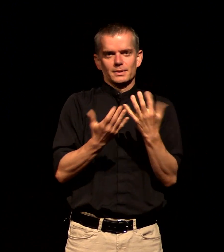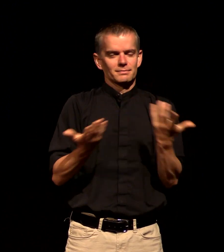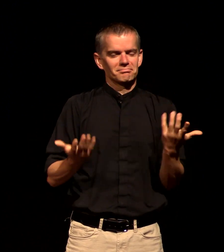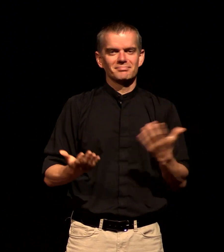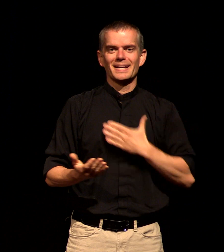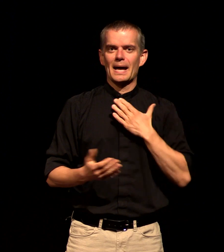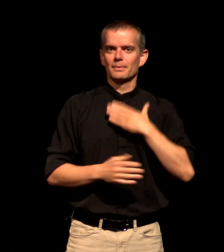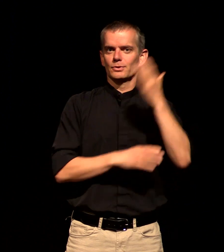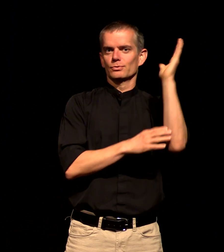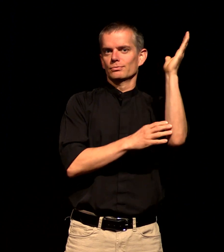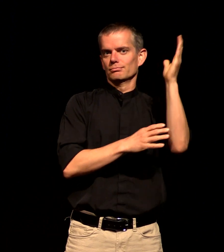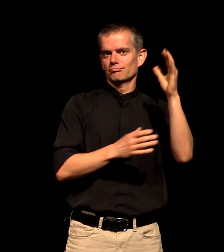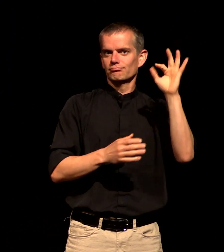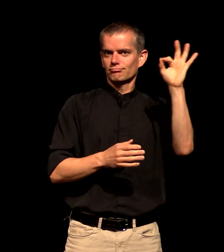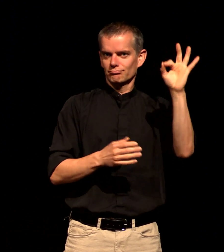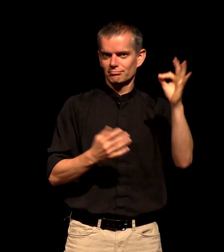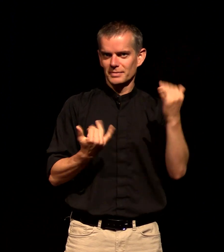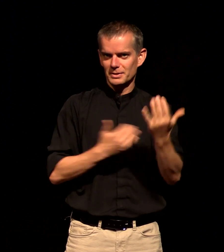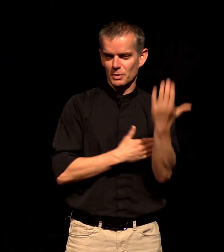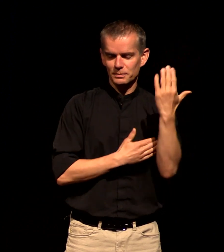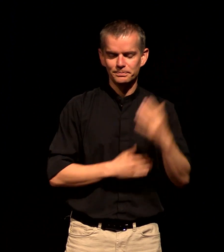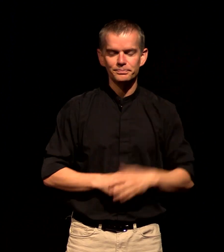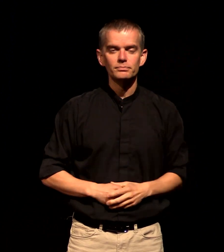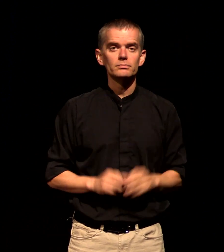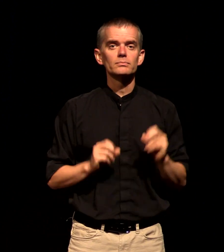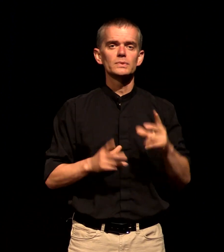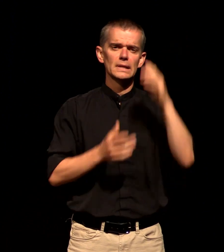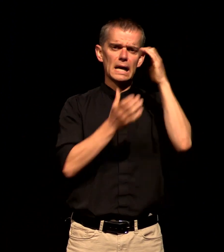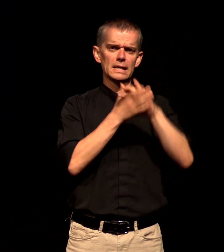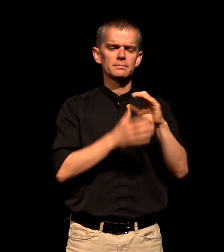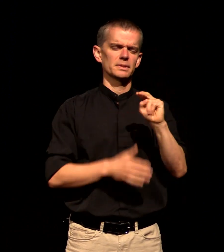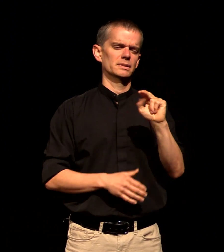word this morning. So Nate, and I have we have two two adult